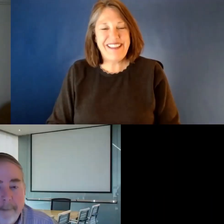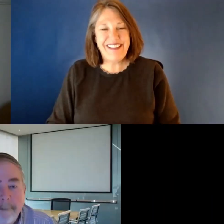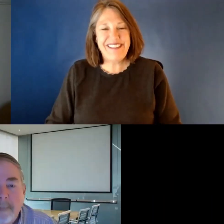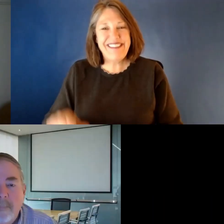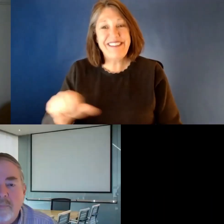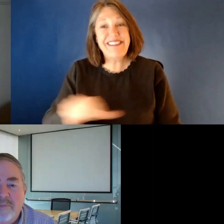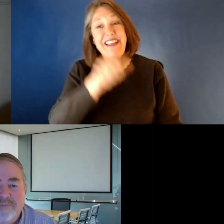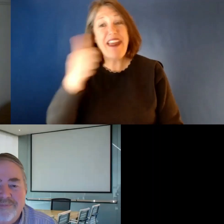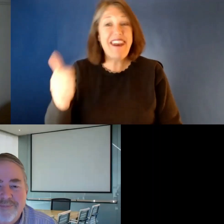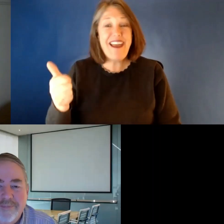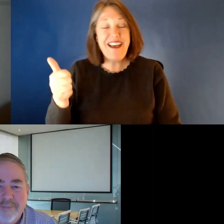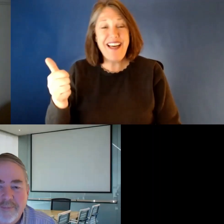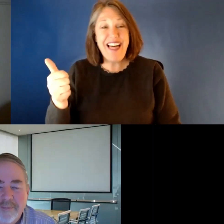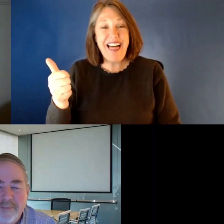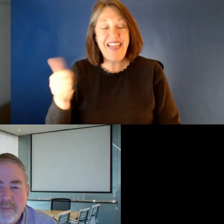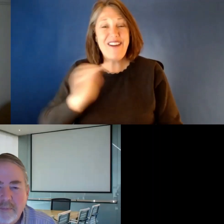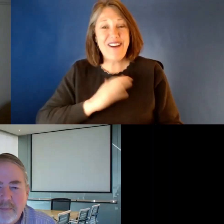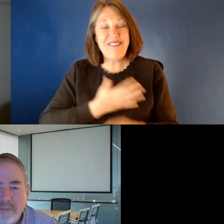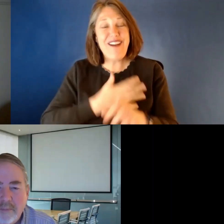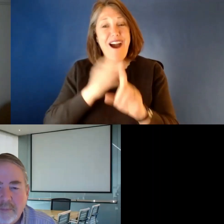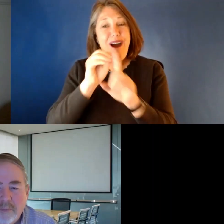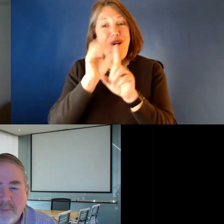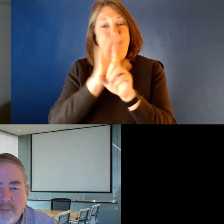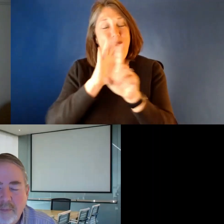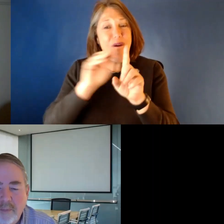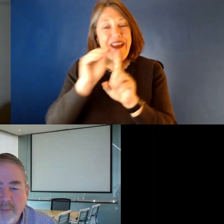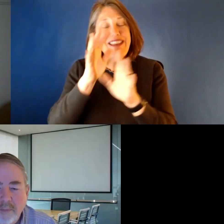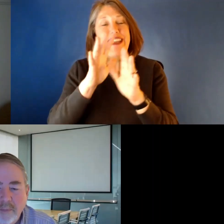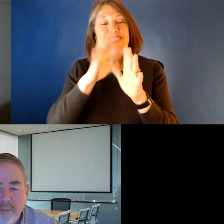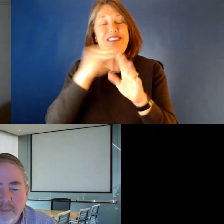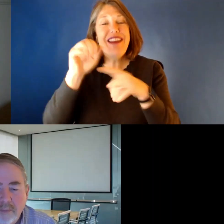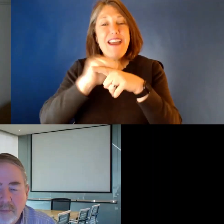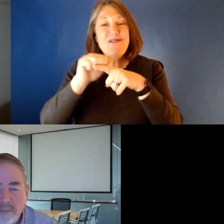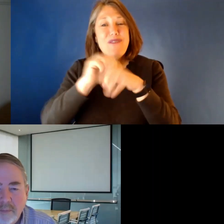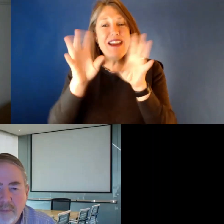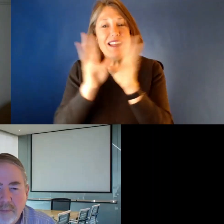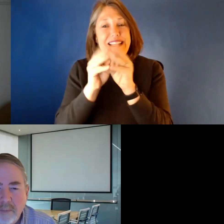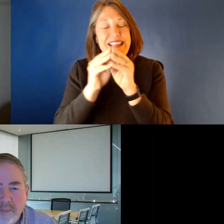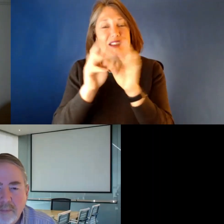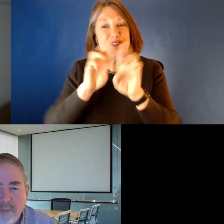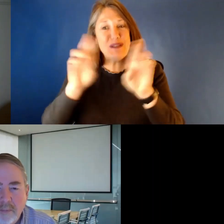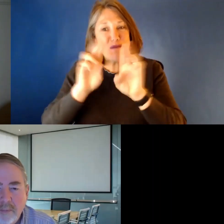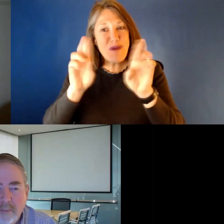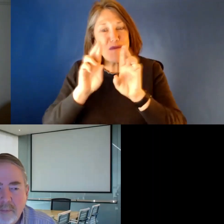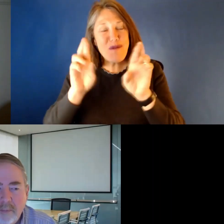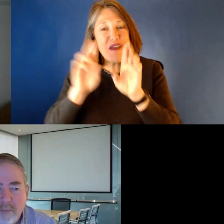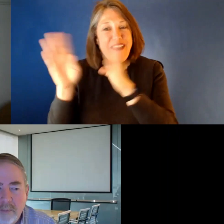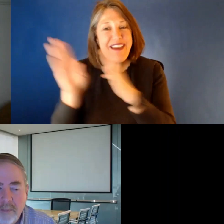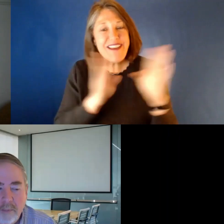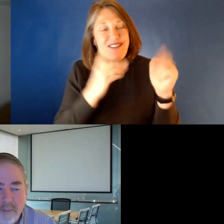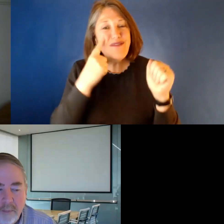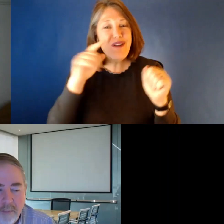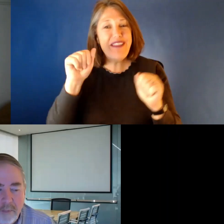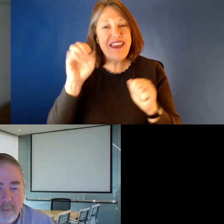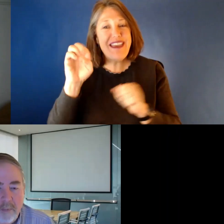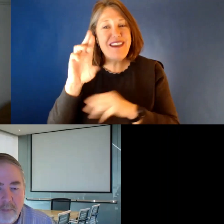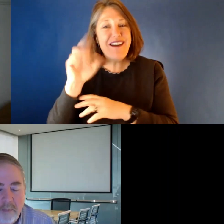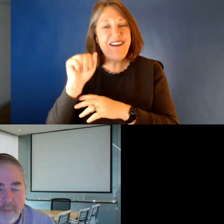06:05:16 orientation and training sessions and preparations for the AERA 2021